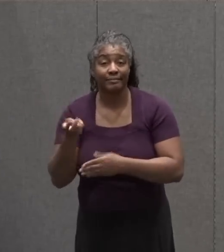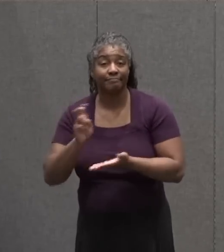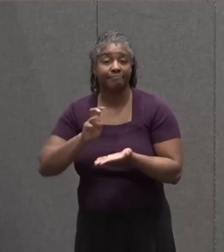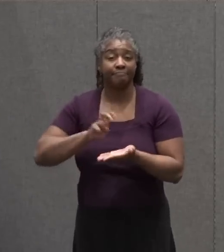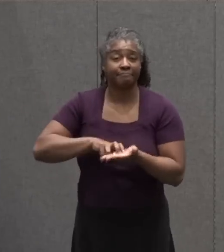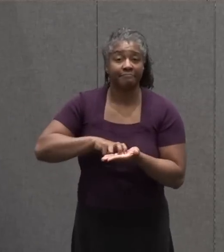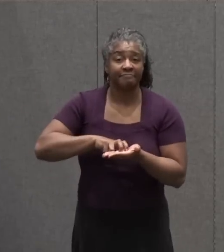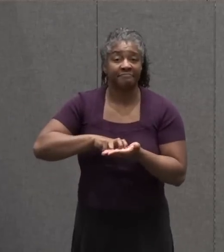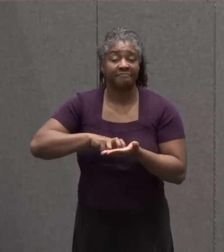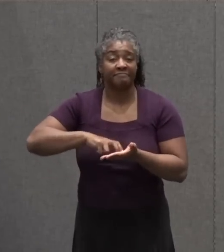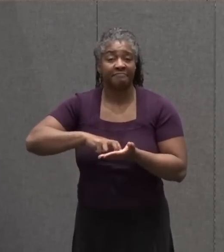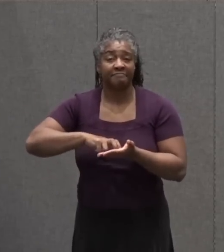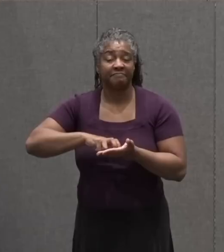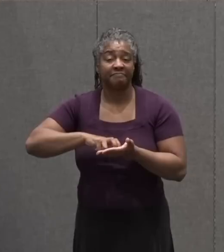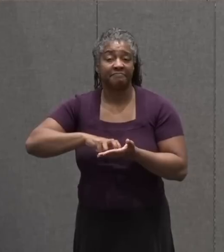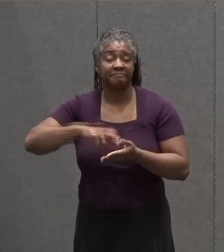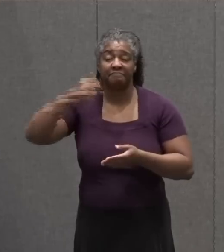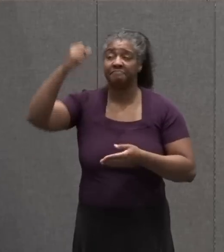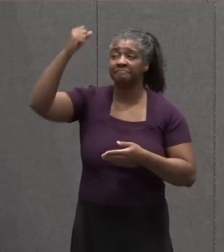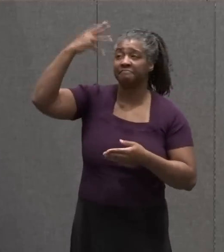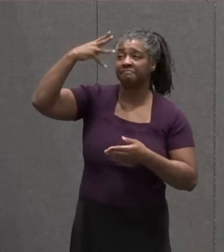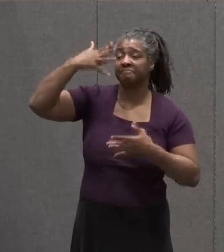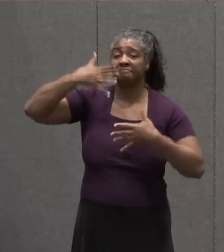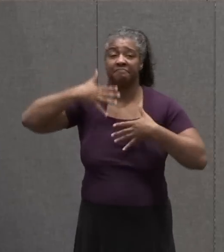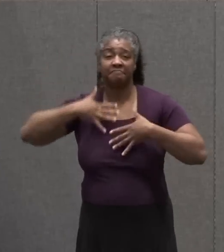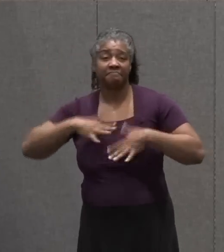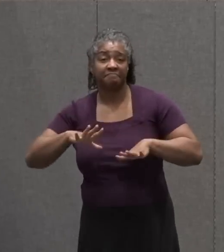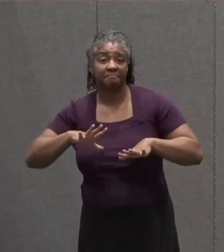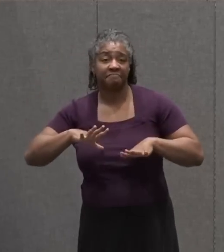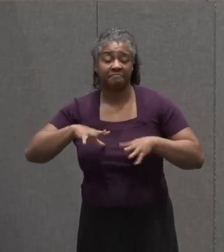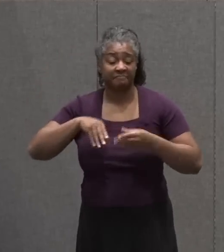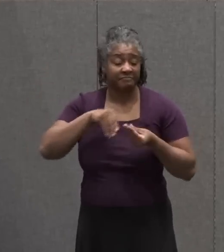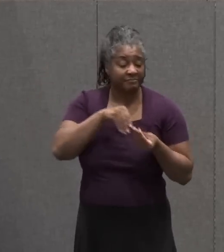Maybe you need to feed a pet, a dog, a cat,